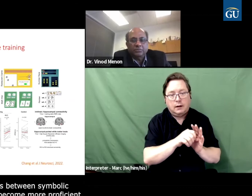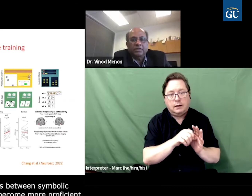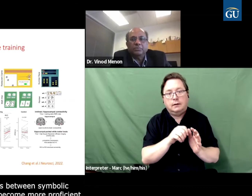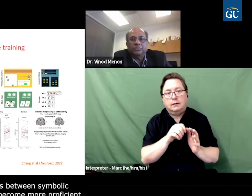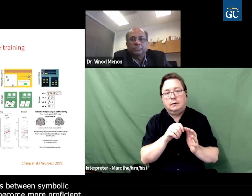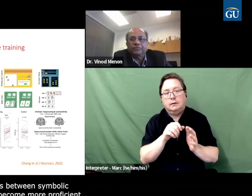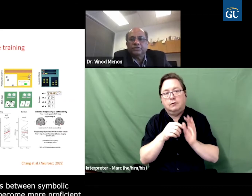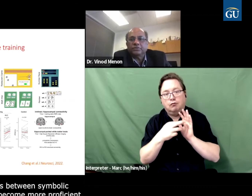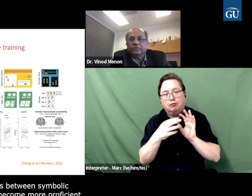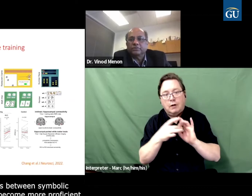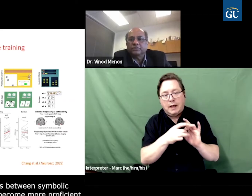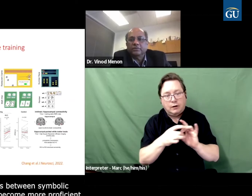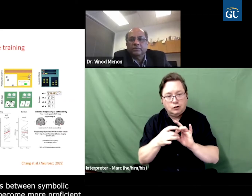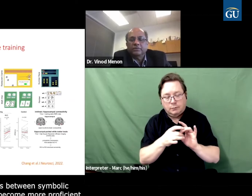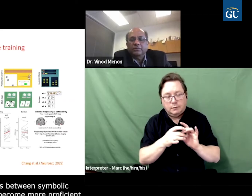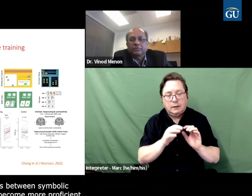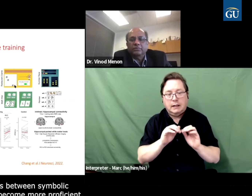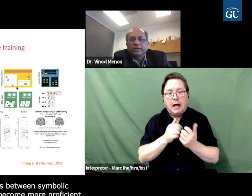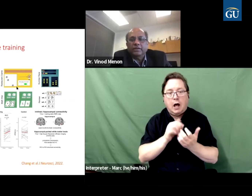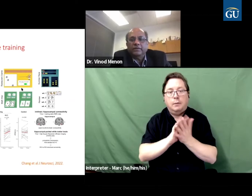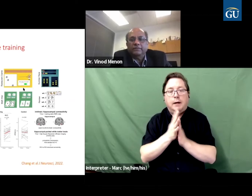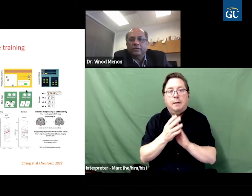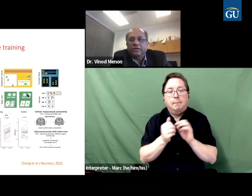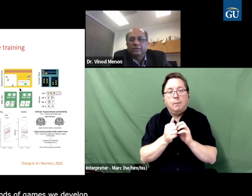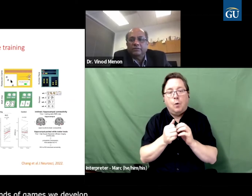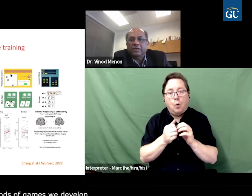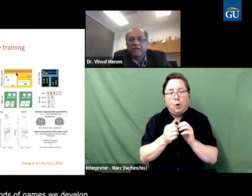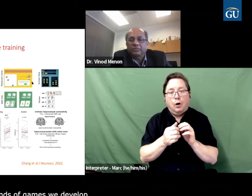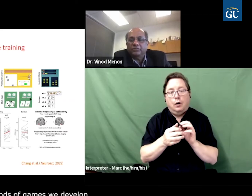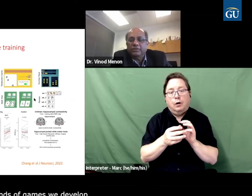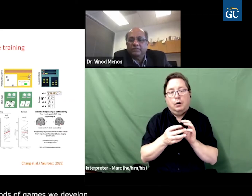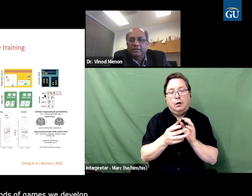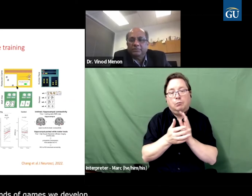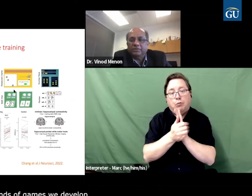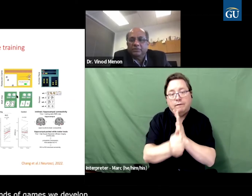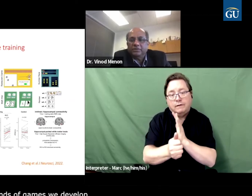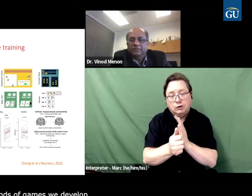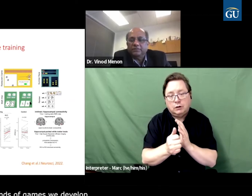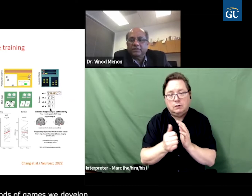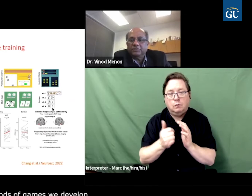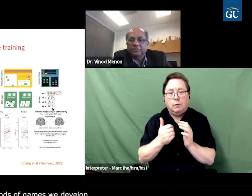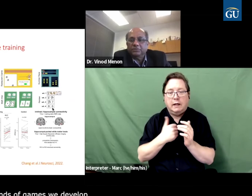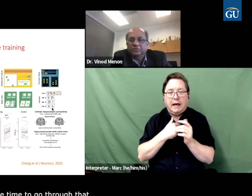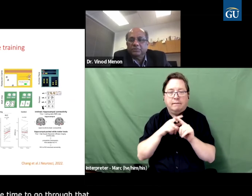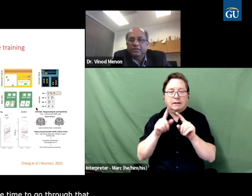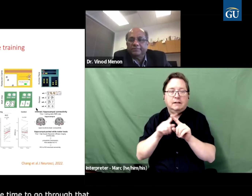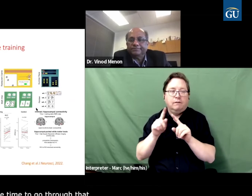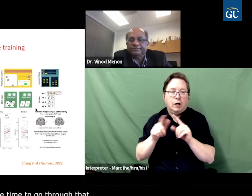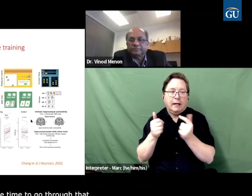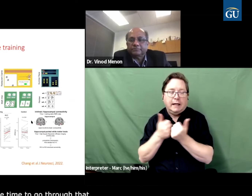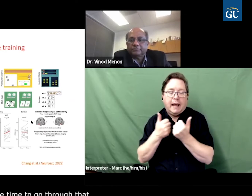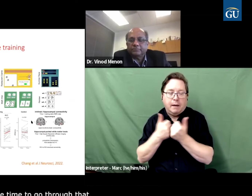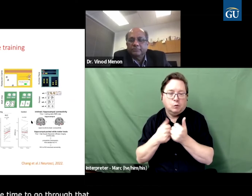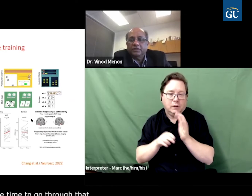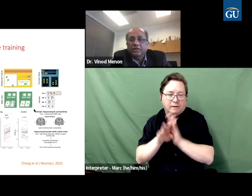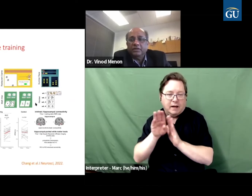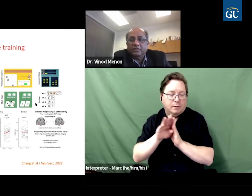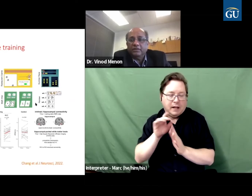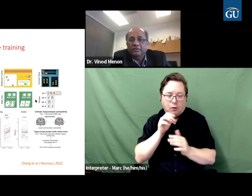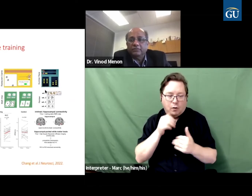and how to become more proficient we have all kinds of games we developed